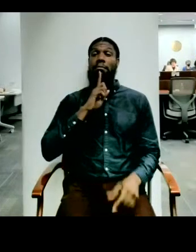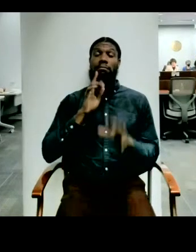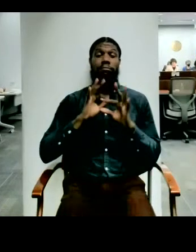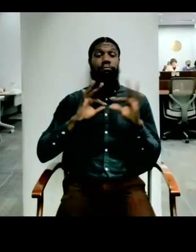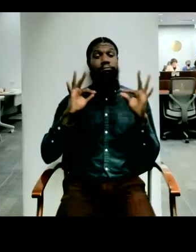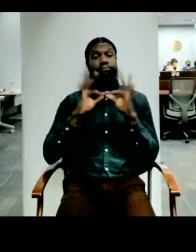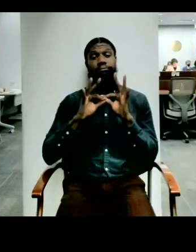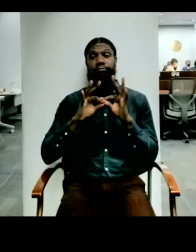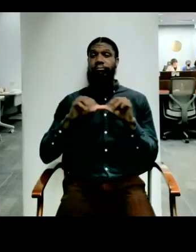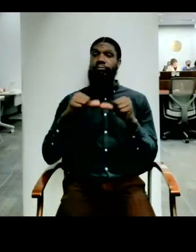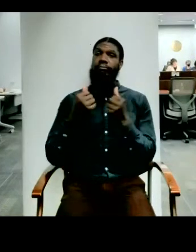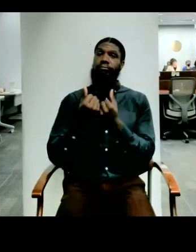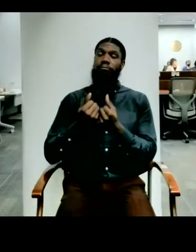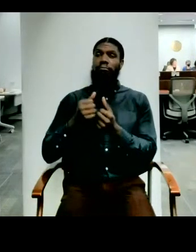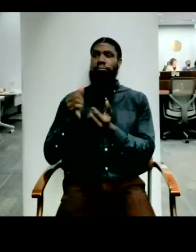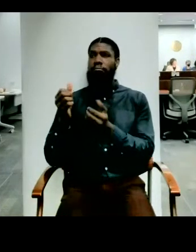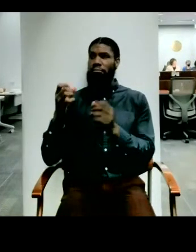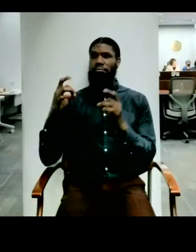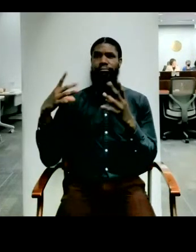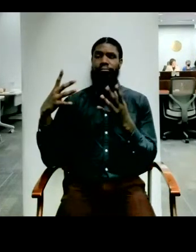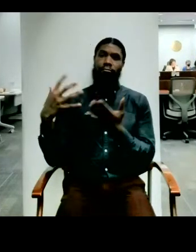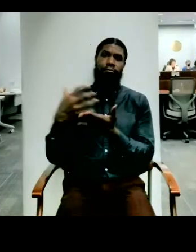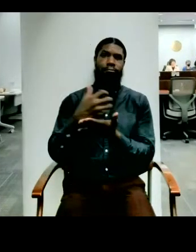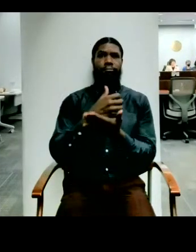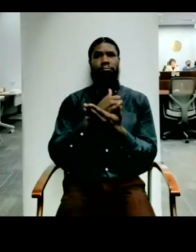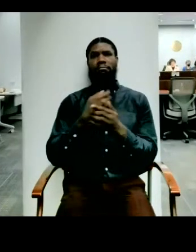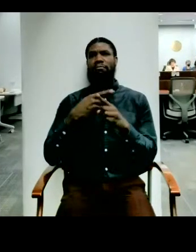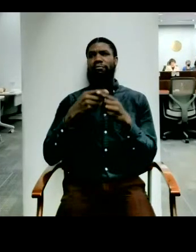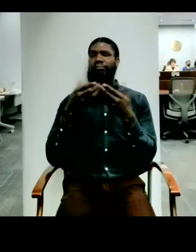on its proposed strategic enforcement plan from a wide range of stakeholders